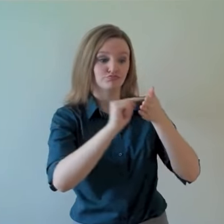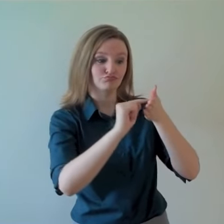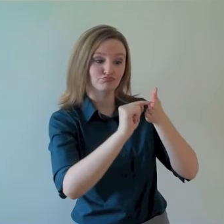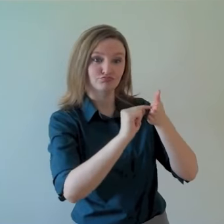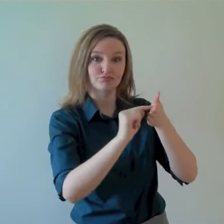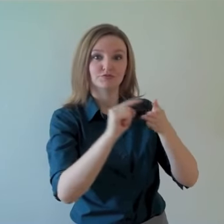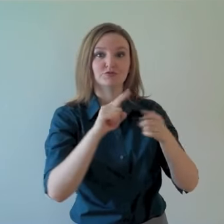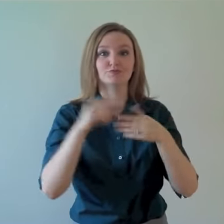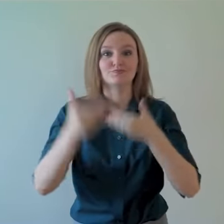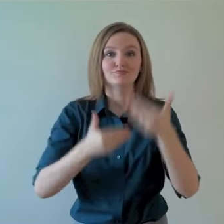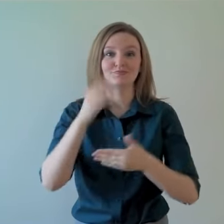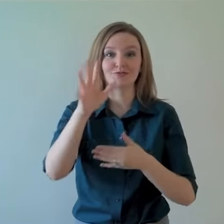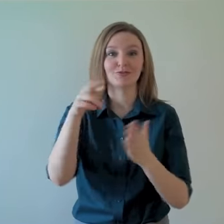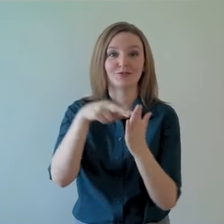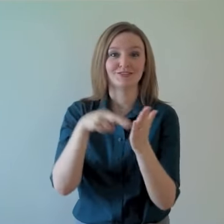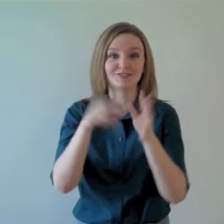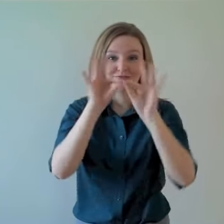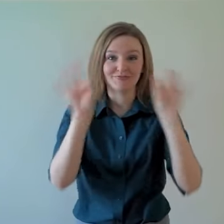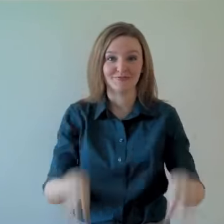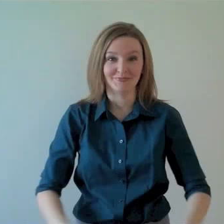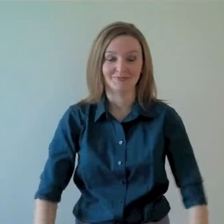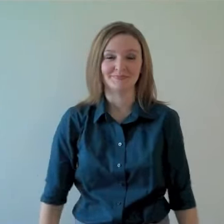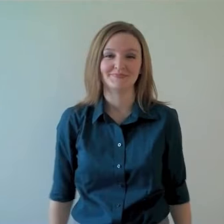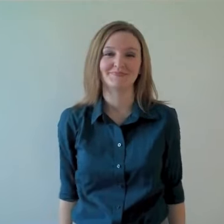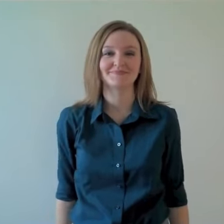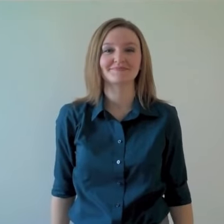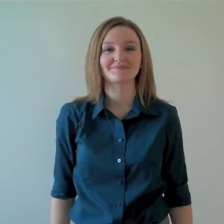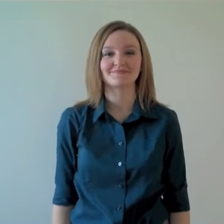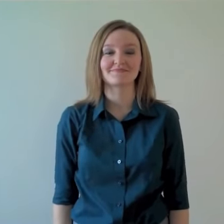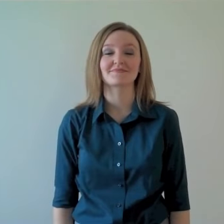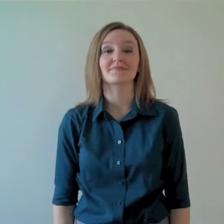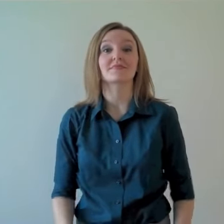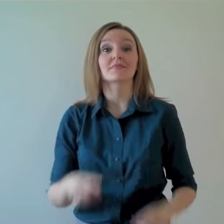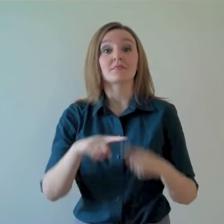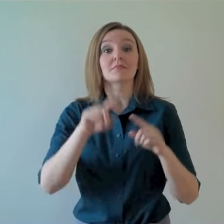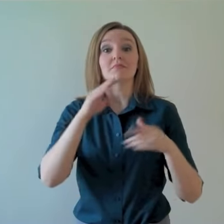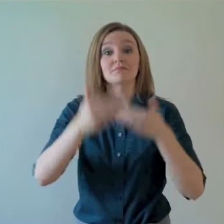because you're going to use the number to process the registration form.